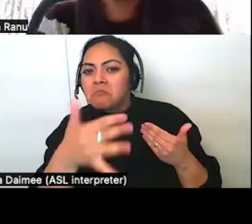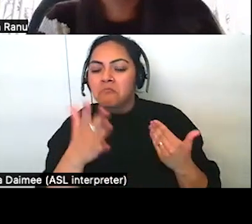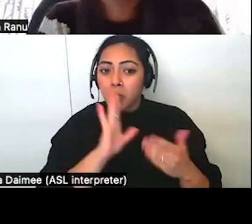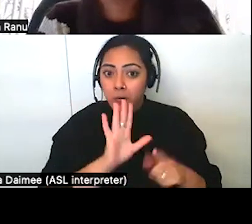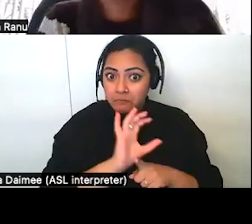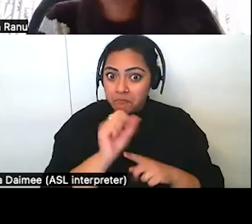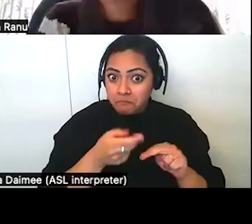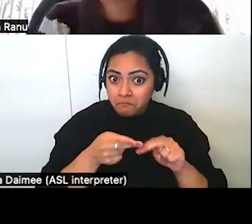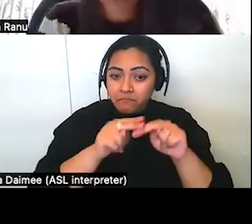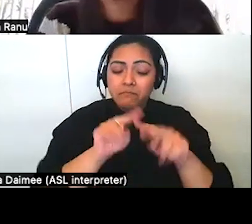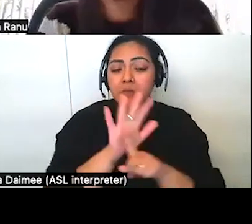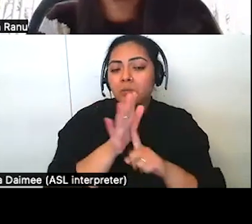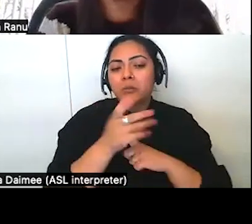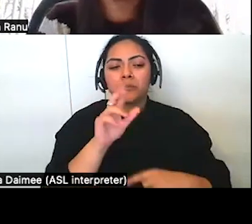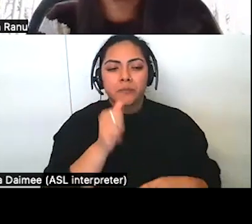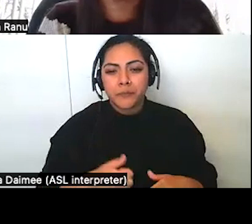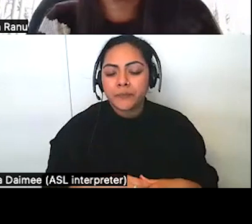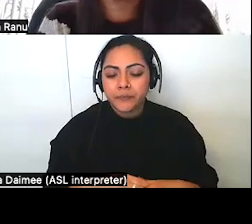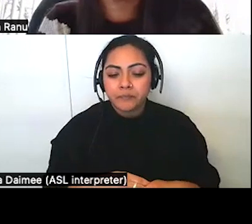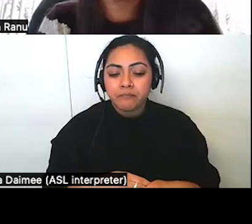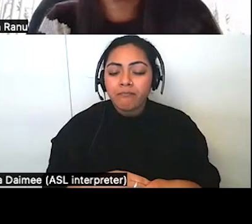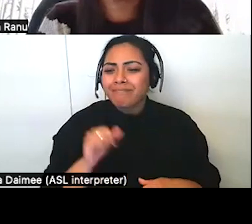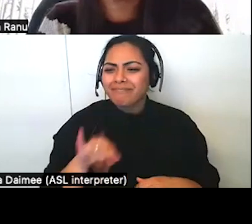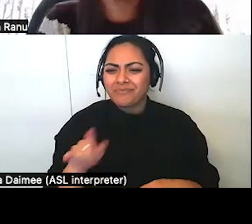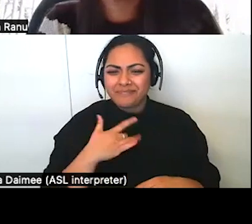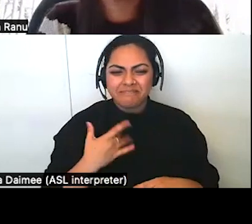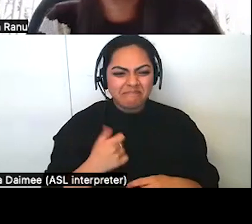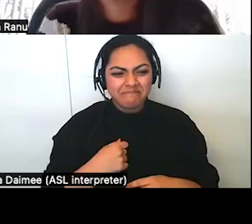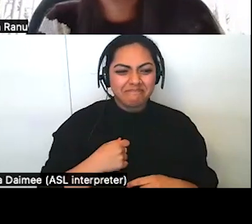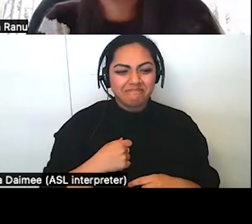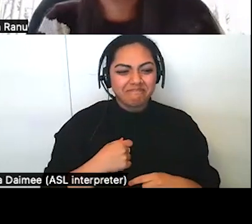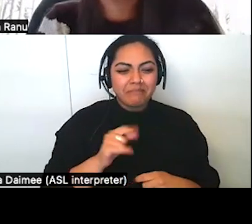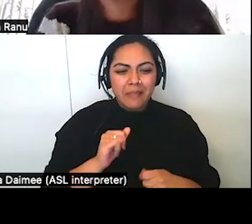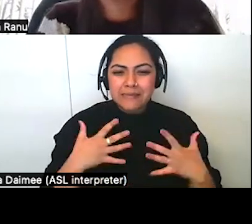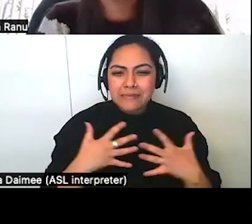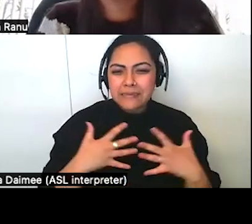But if these spooky subjects are maybe not quite the type of fear that works for you,